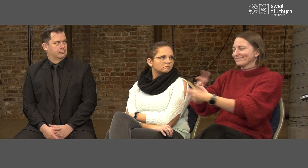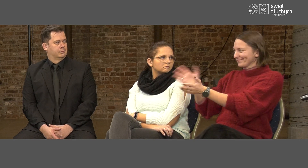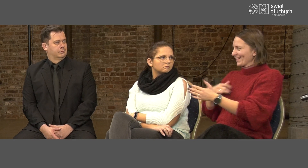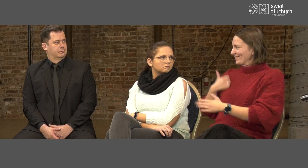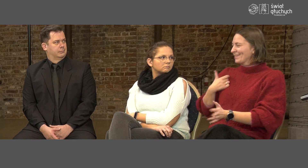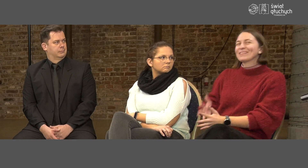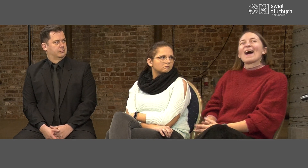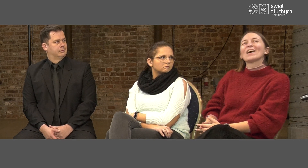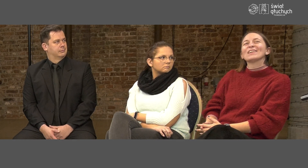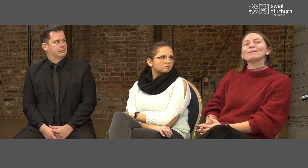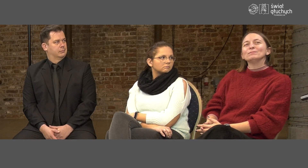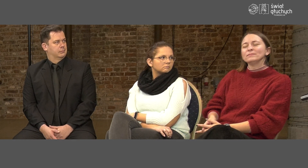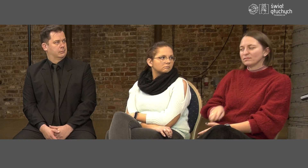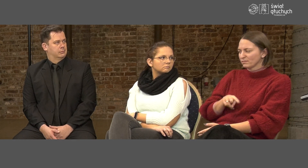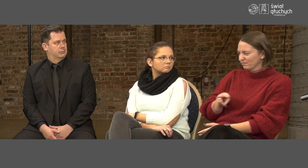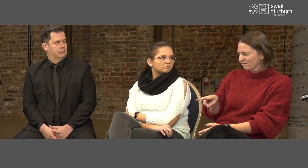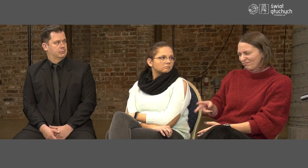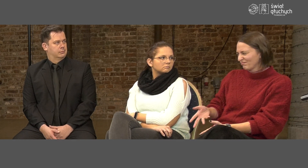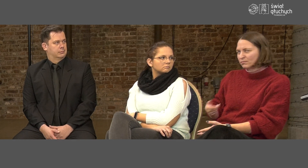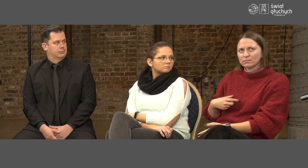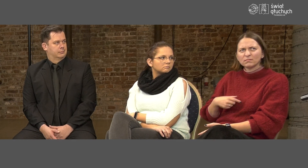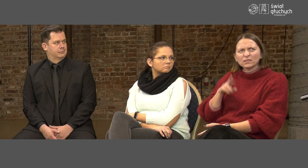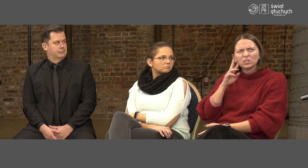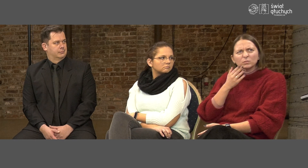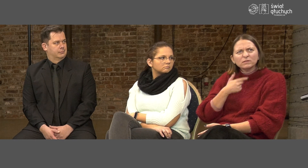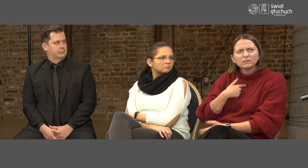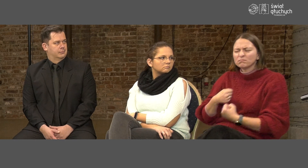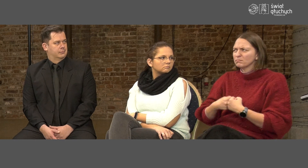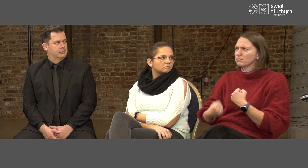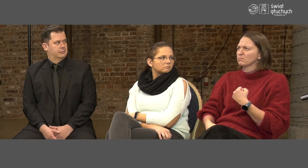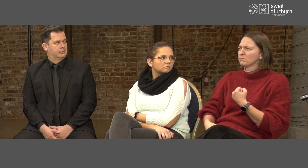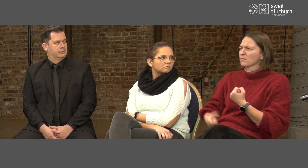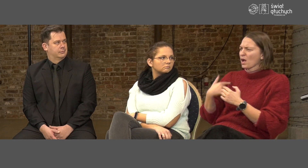without using sign language? "What are you saying? I don't understand you." They tricked me!